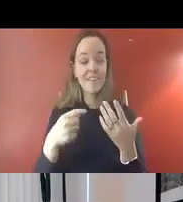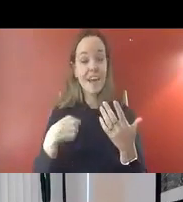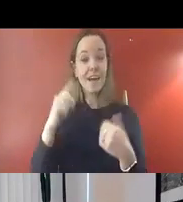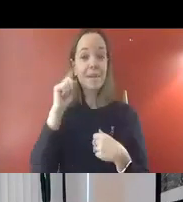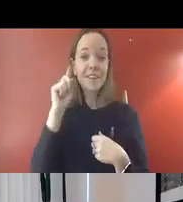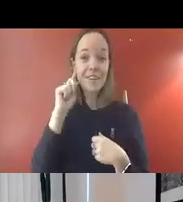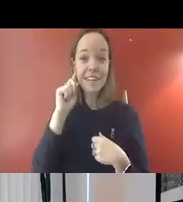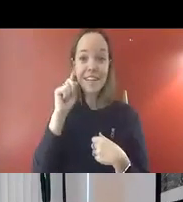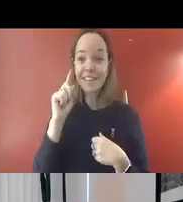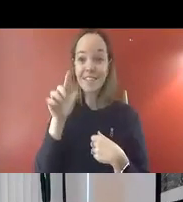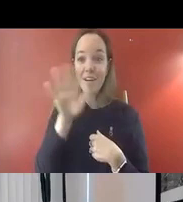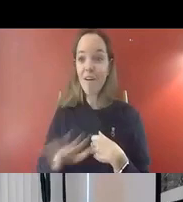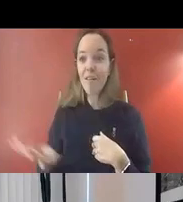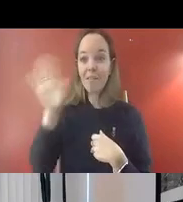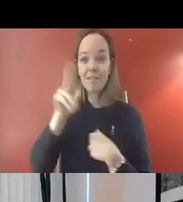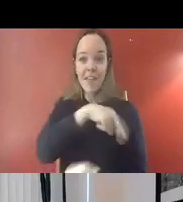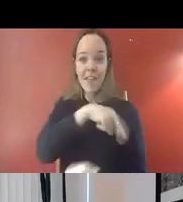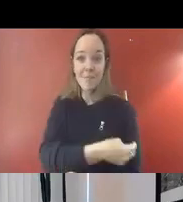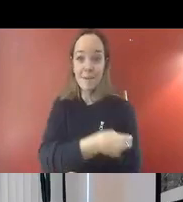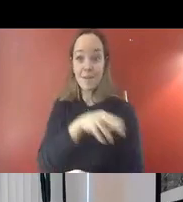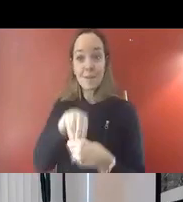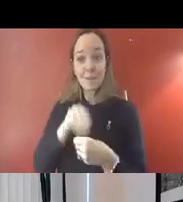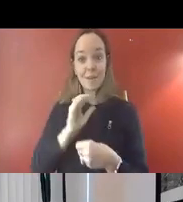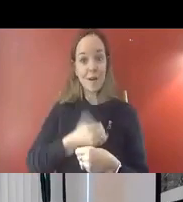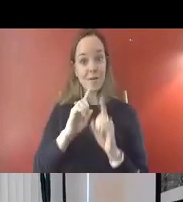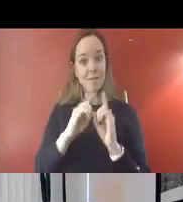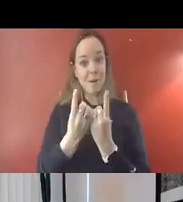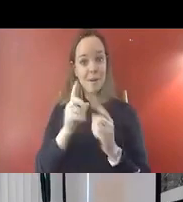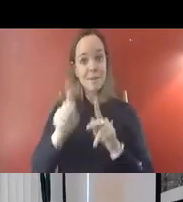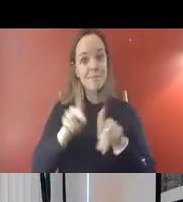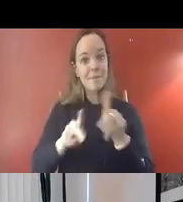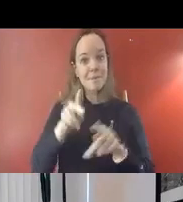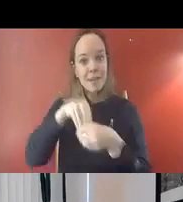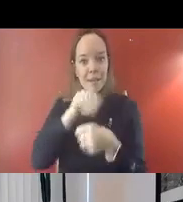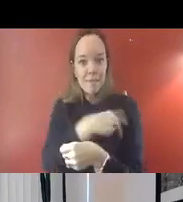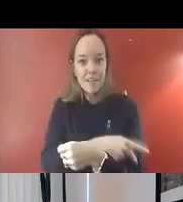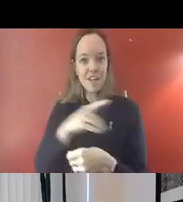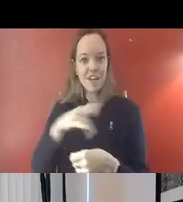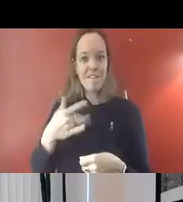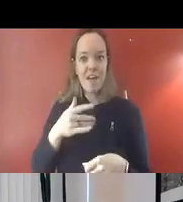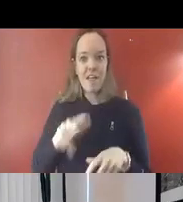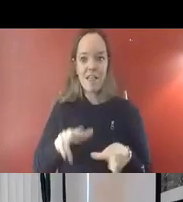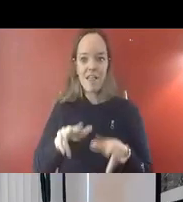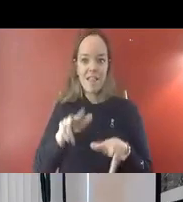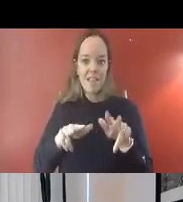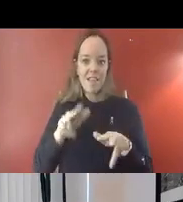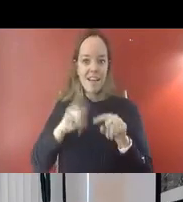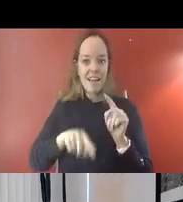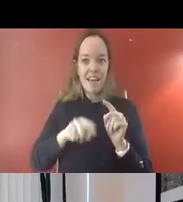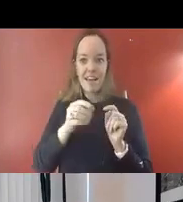Department for people that are in from around the hospital even in our own inpatient that they don't feel Department for people that are in comfortable drinking water or eating and inpatient that they don't feel they're going to fall hour shifts comfortable drinking water or eating and